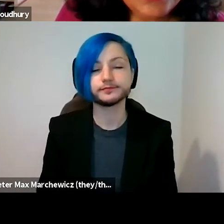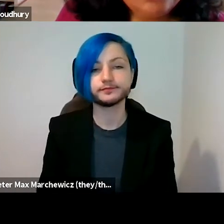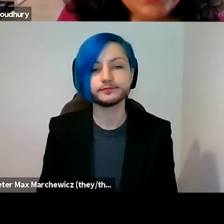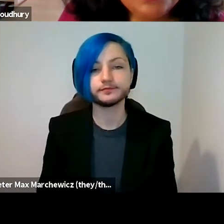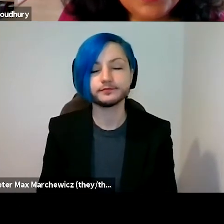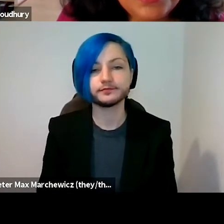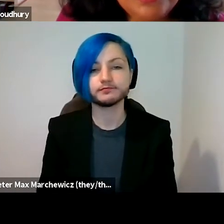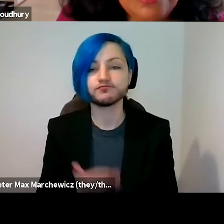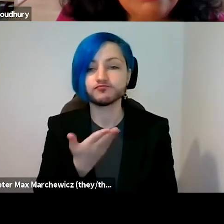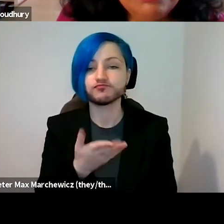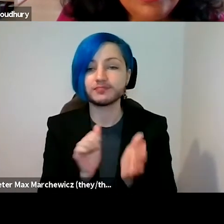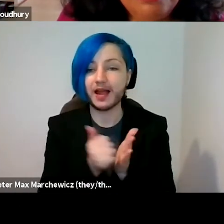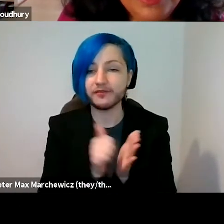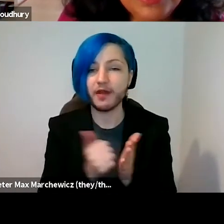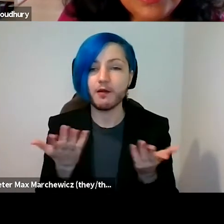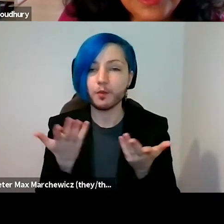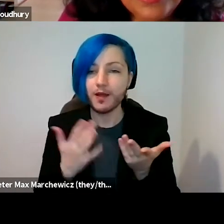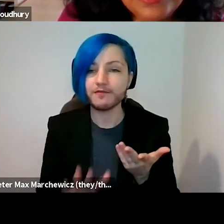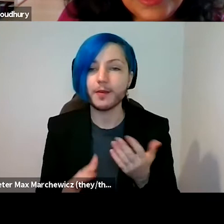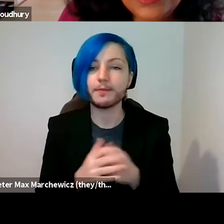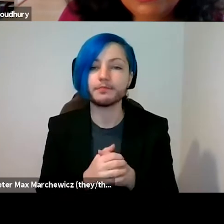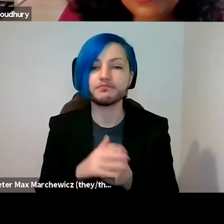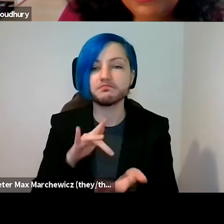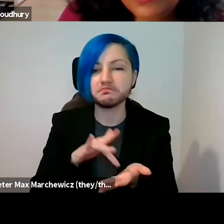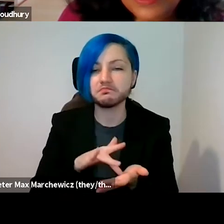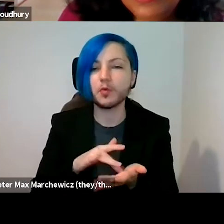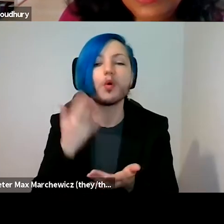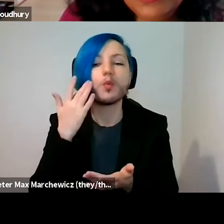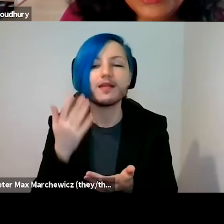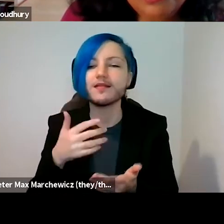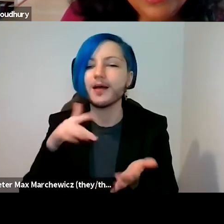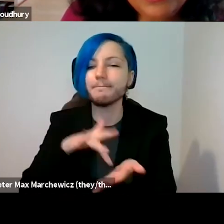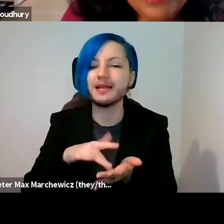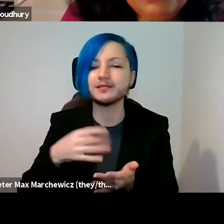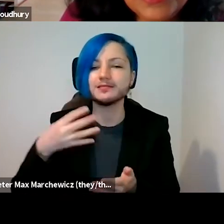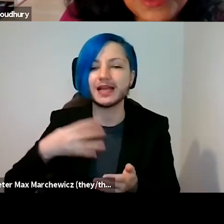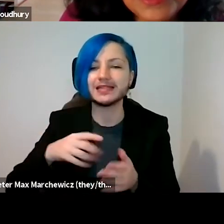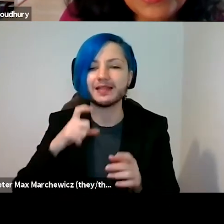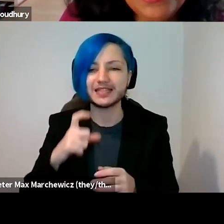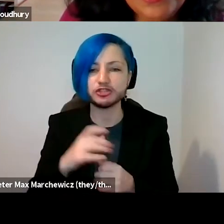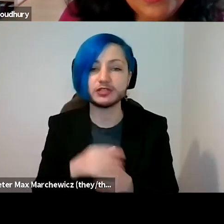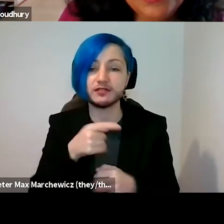This advertisement is from the mid-19th century, if I remember correctly, the shop here claims that